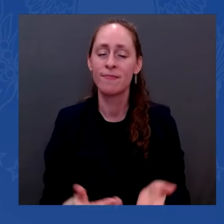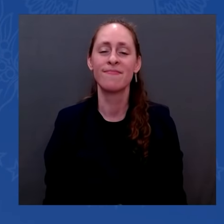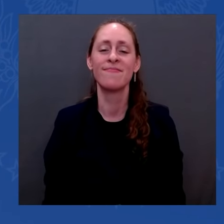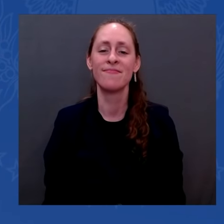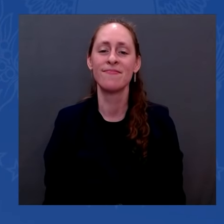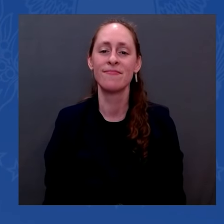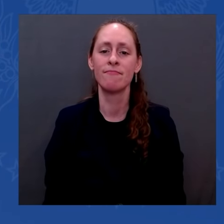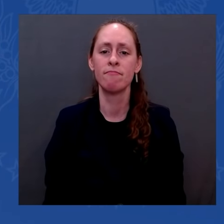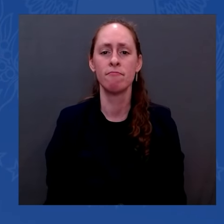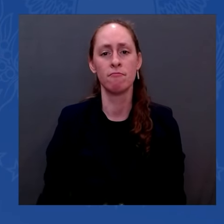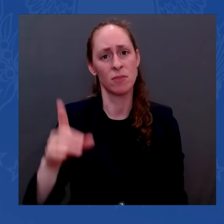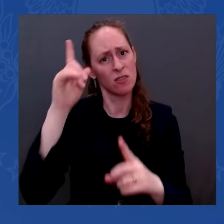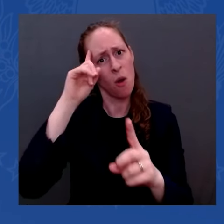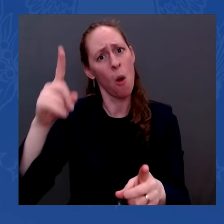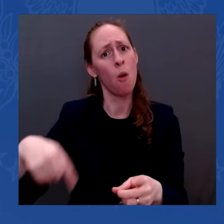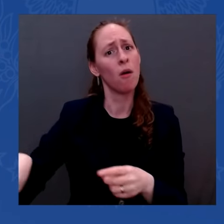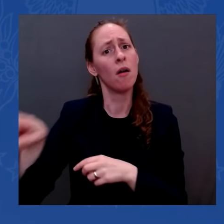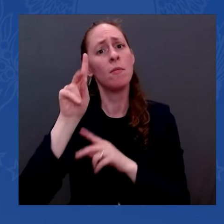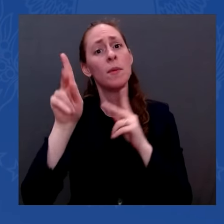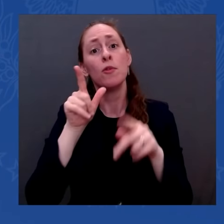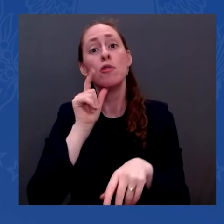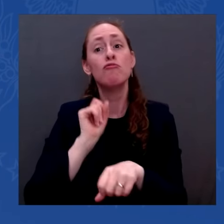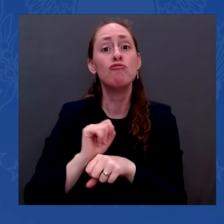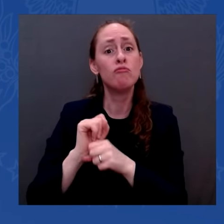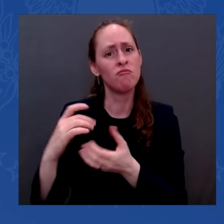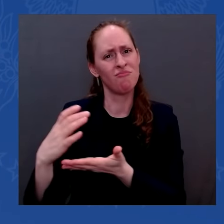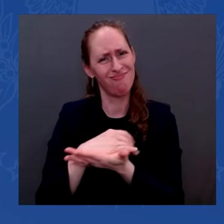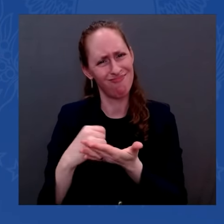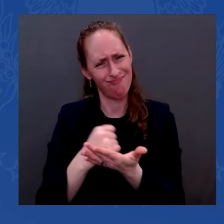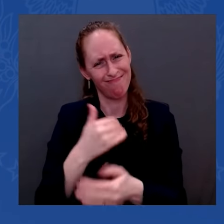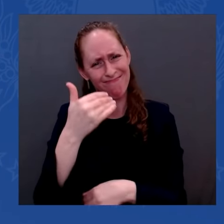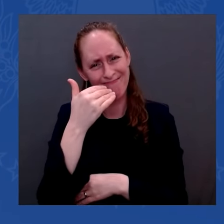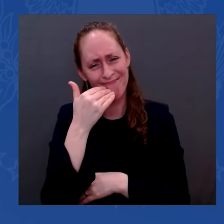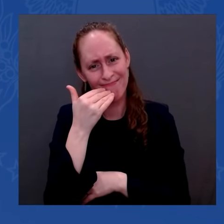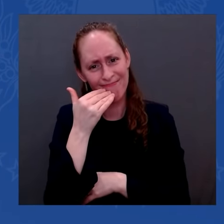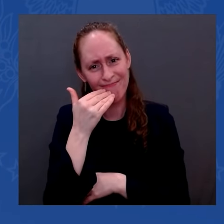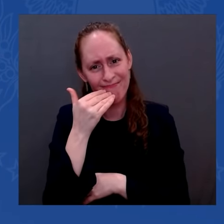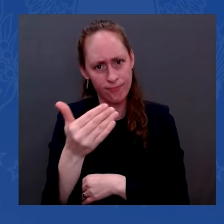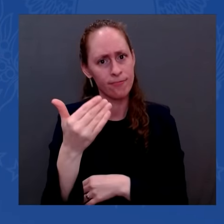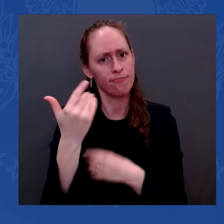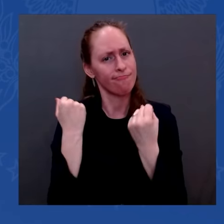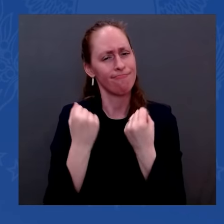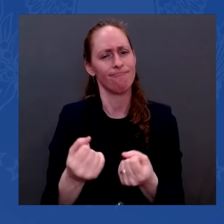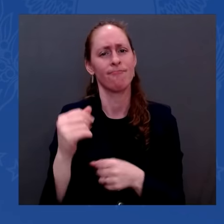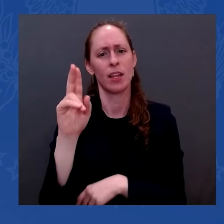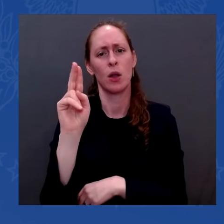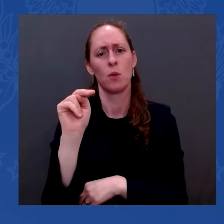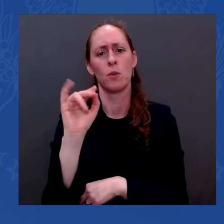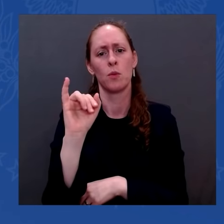They created tens of thousands of good-paying jobs in Ohio, Michigan, Pennsylvania, Tennessee -- all across the country.